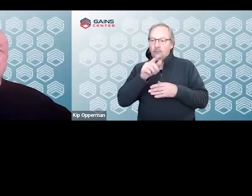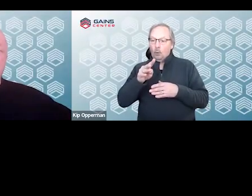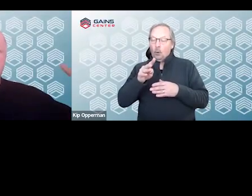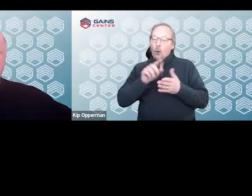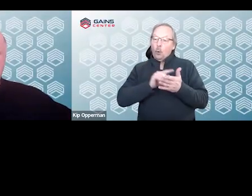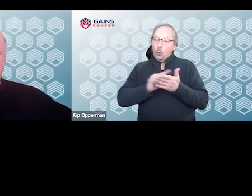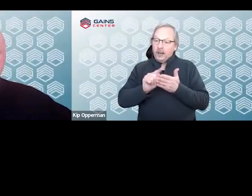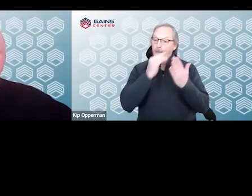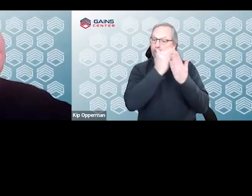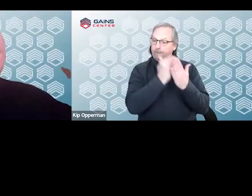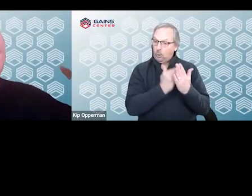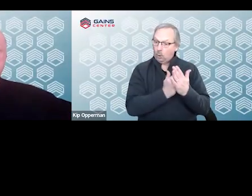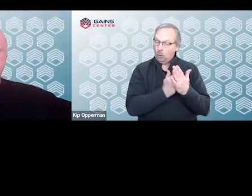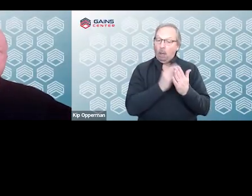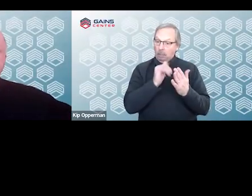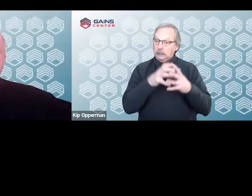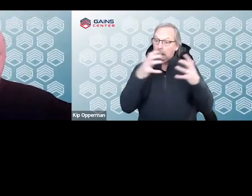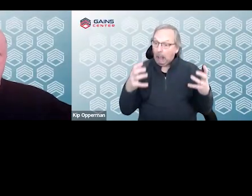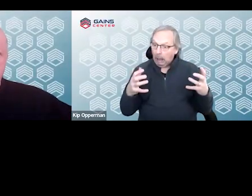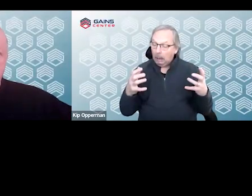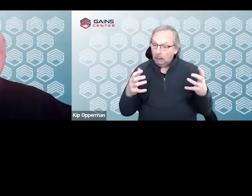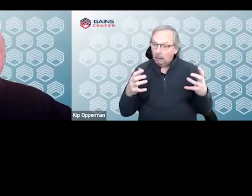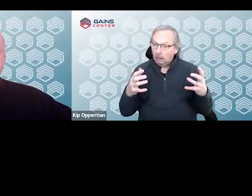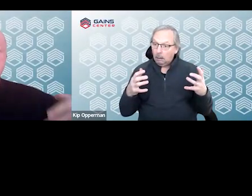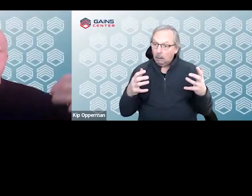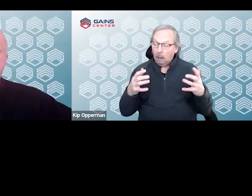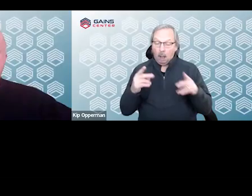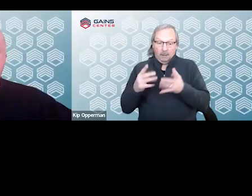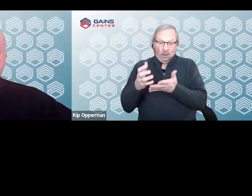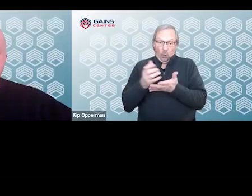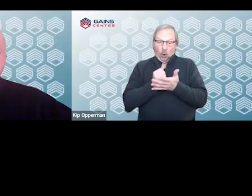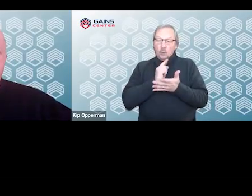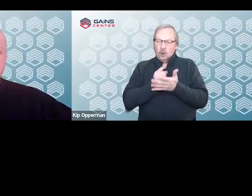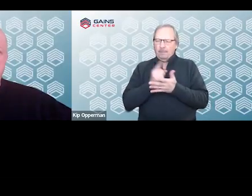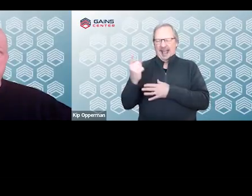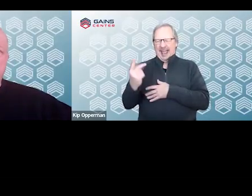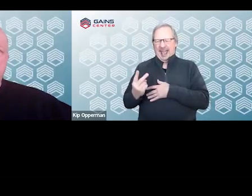which is a lot. What people actually earn is about half of the maximum.